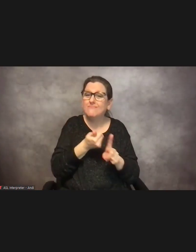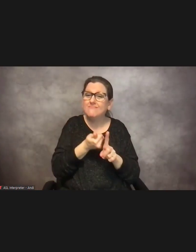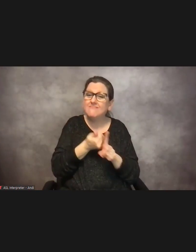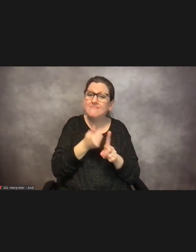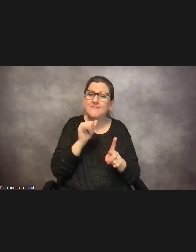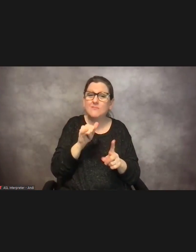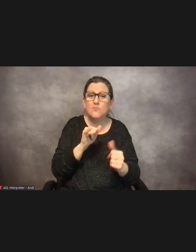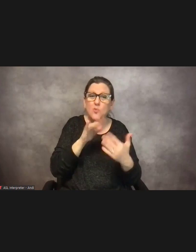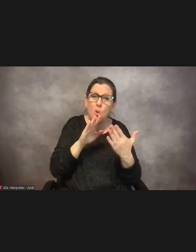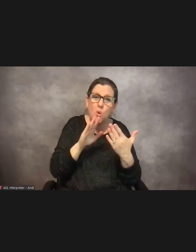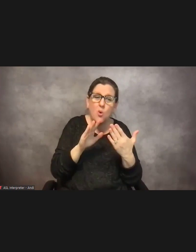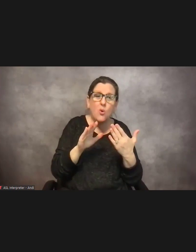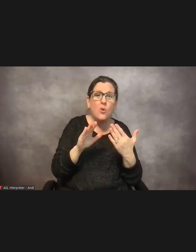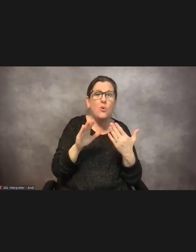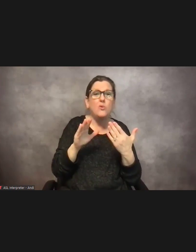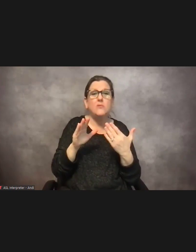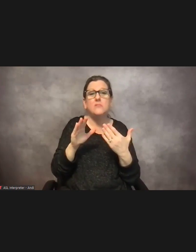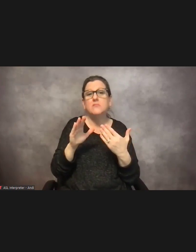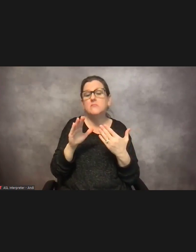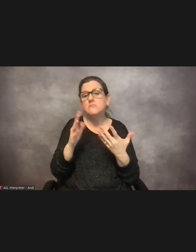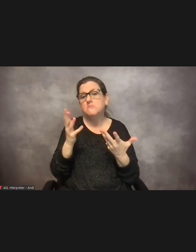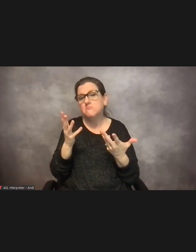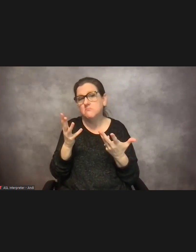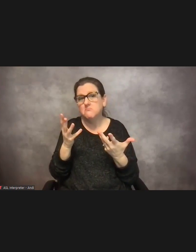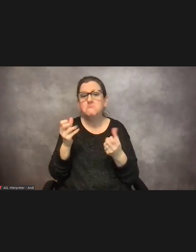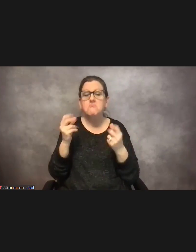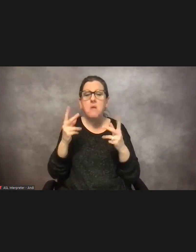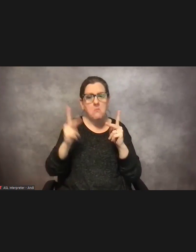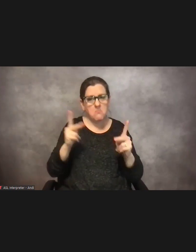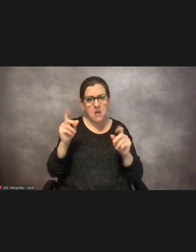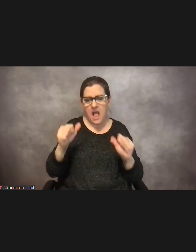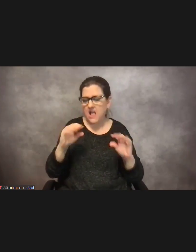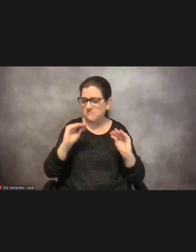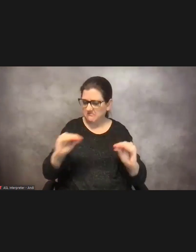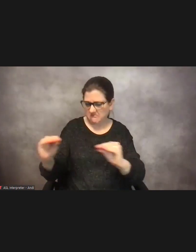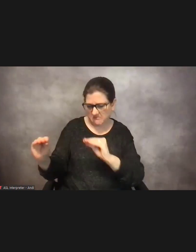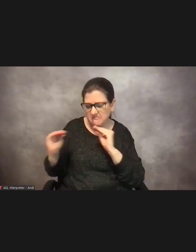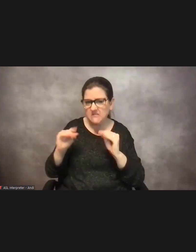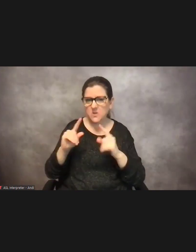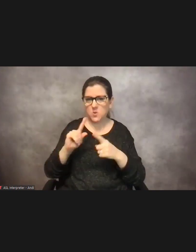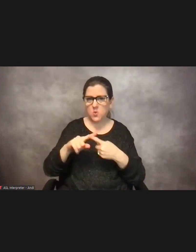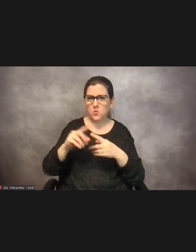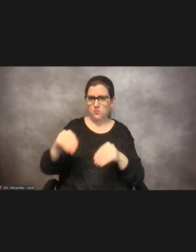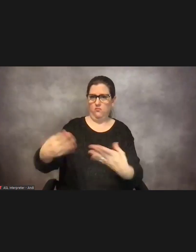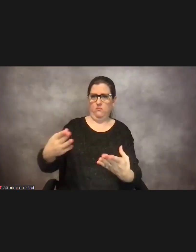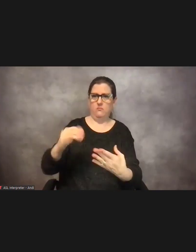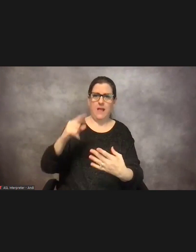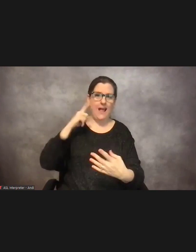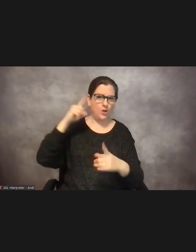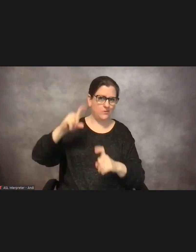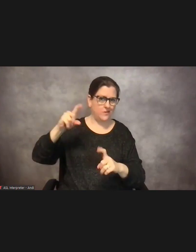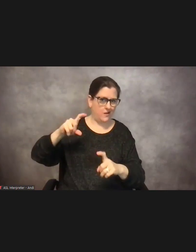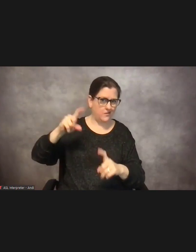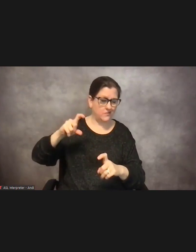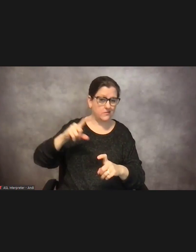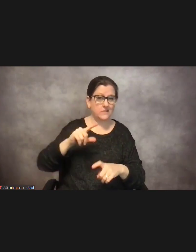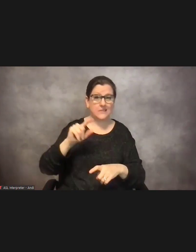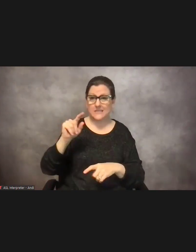piece of equipment and method that a wide range of individual individuals can be trained to perform.